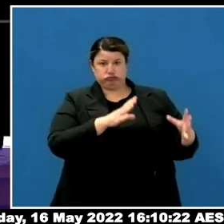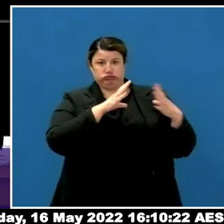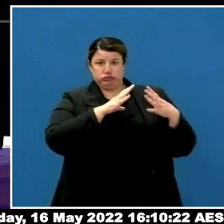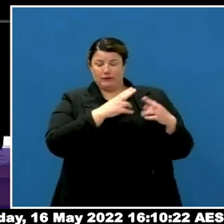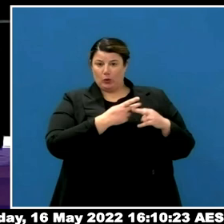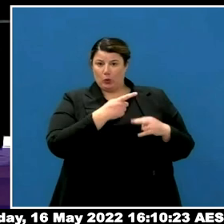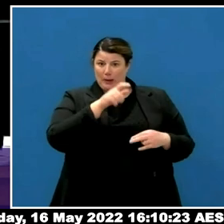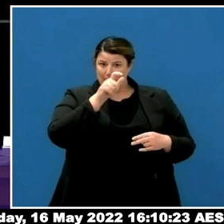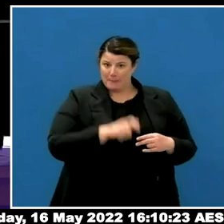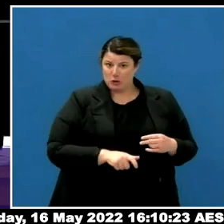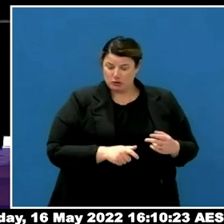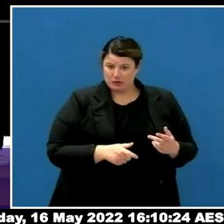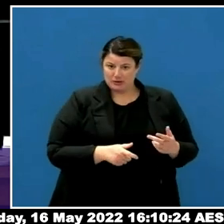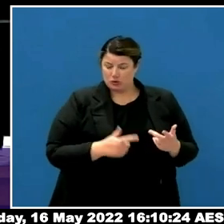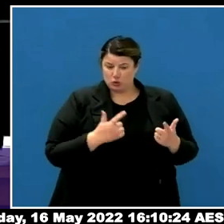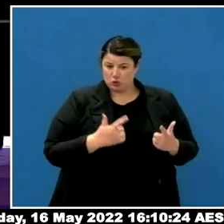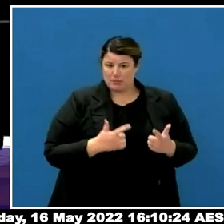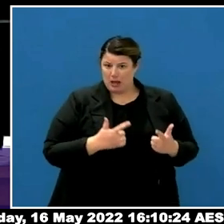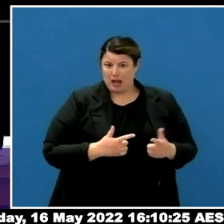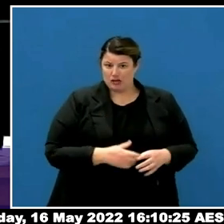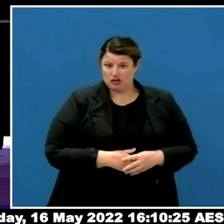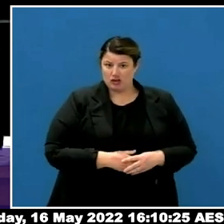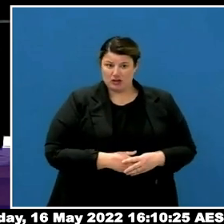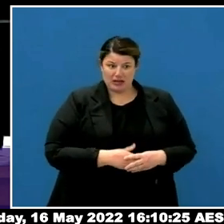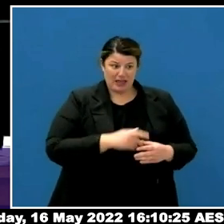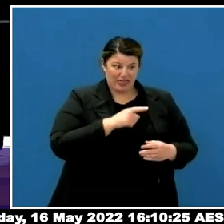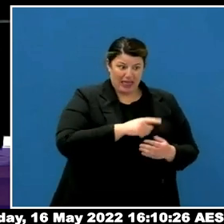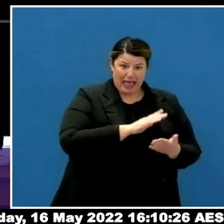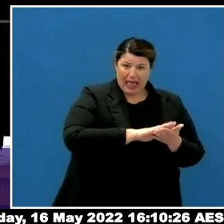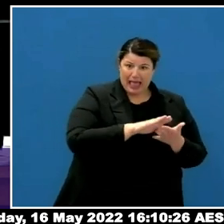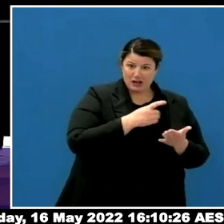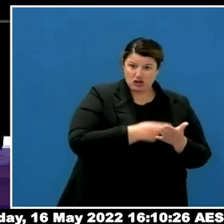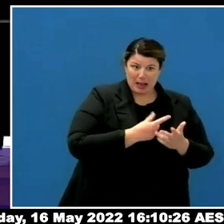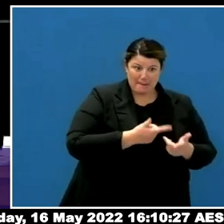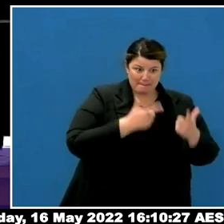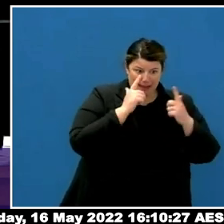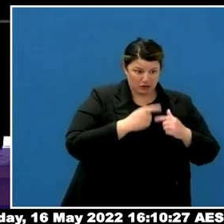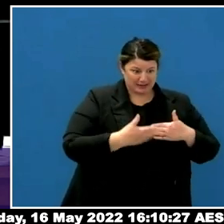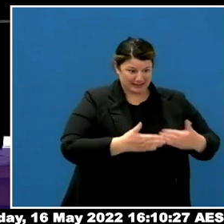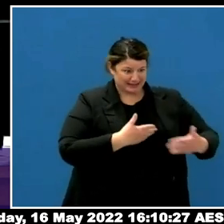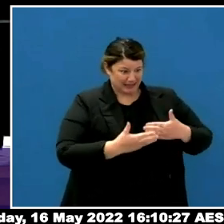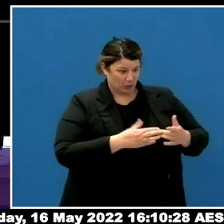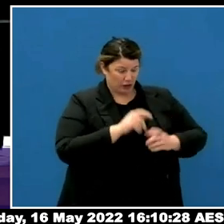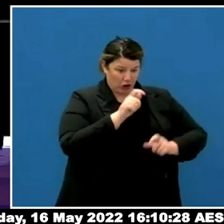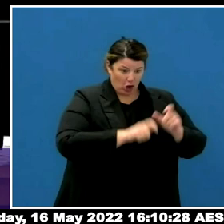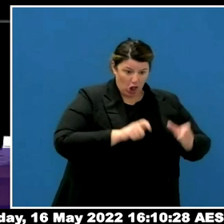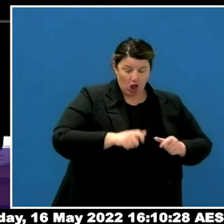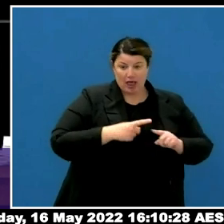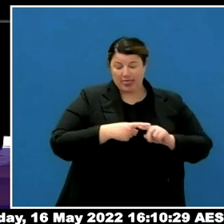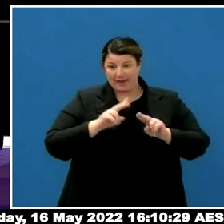They're a human resources manager who's got to deal with the clients and their families. They've got to deal with the staffing rosters.